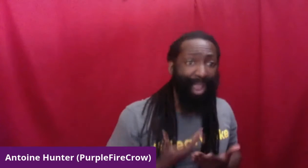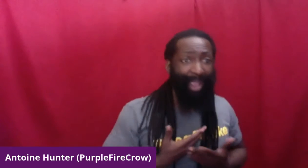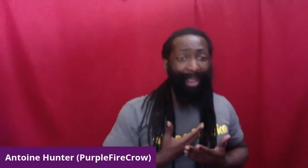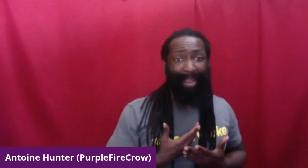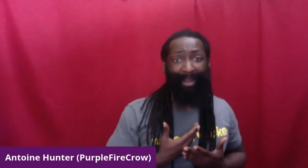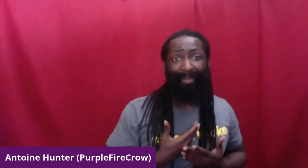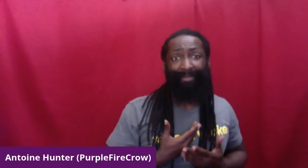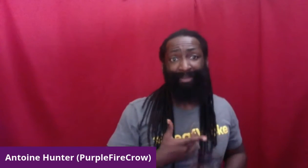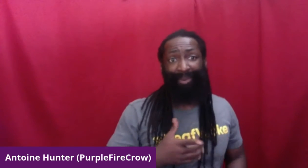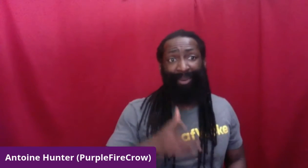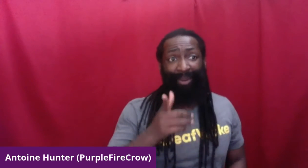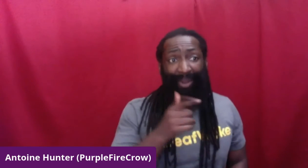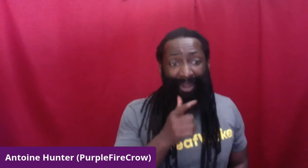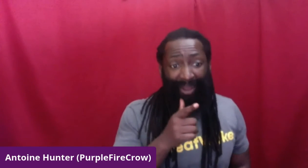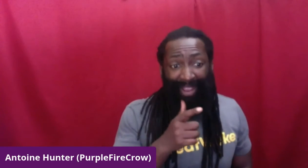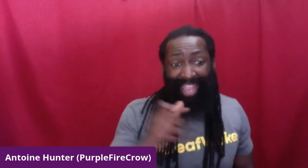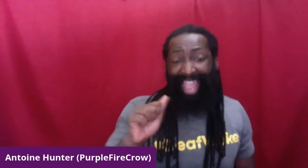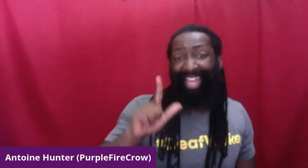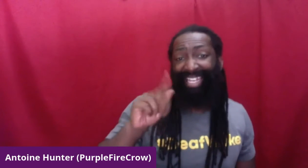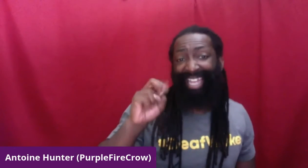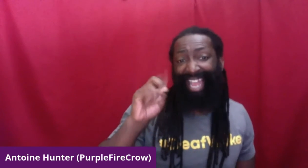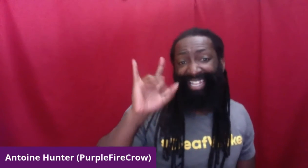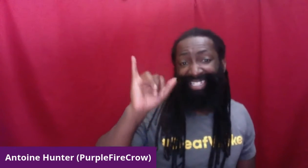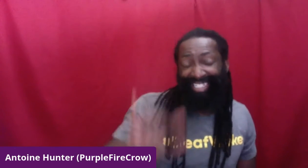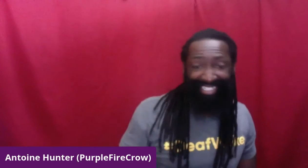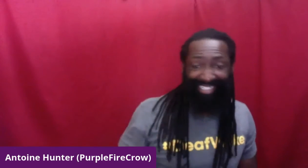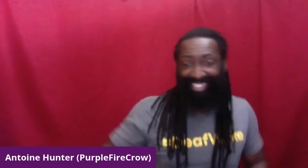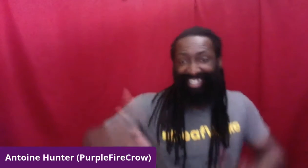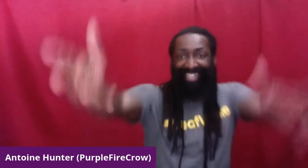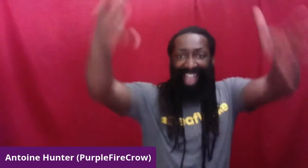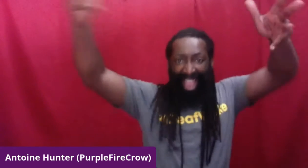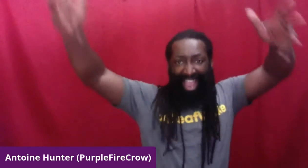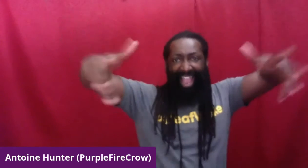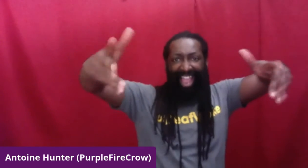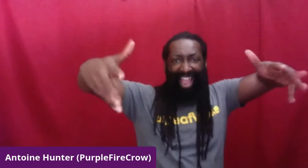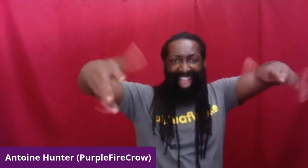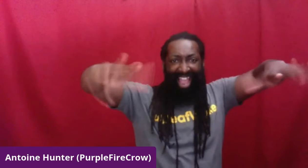Please welcome Aleatha Lindsay.